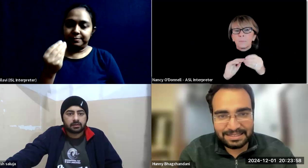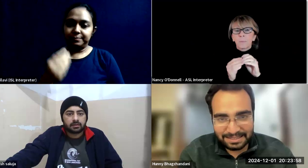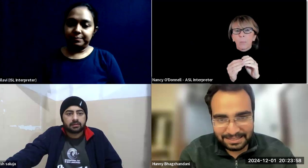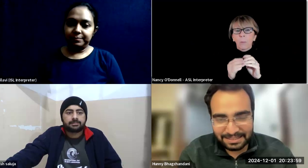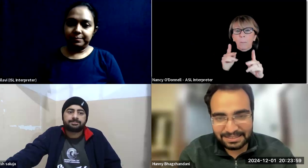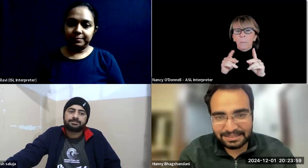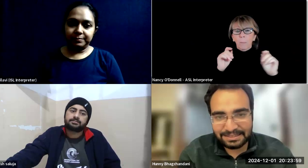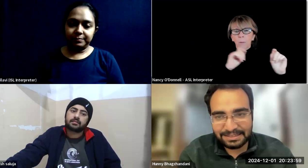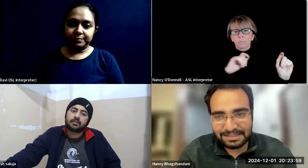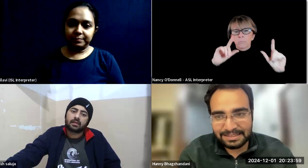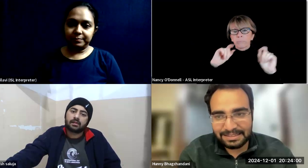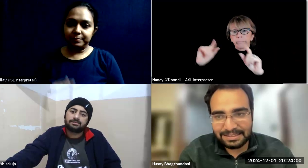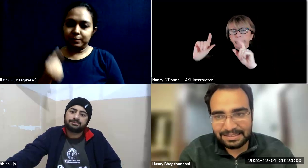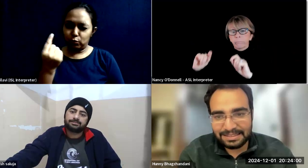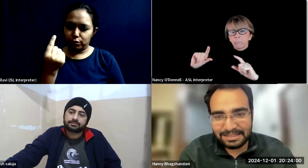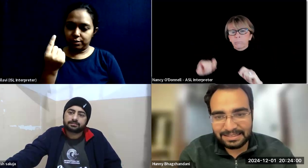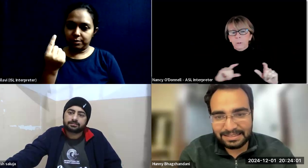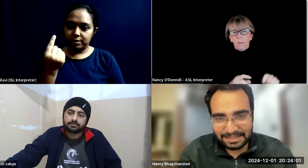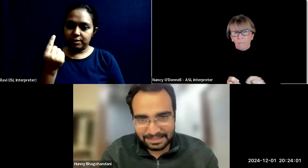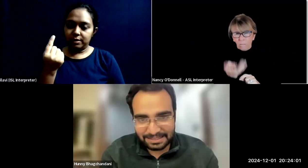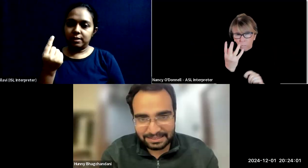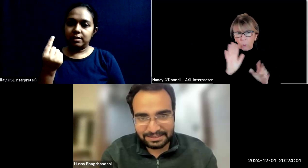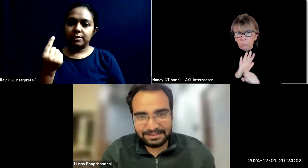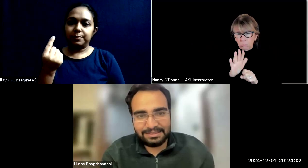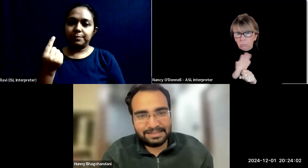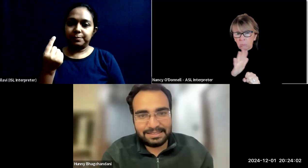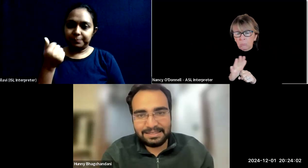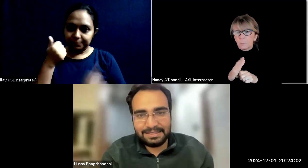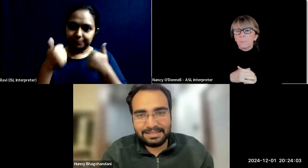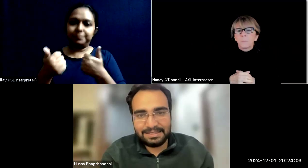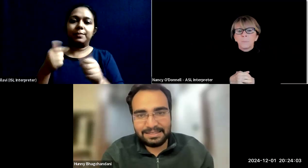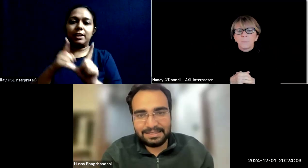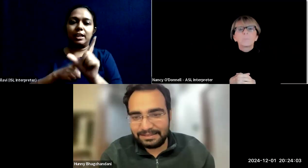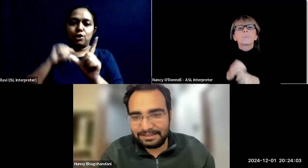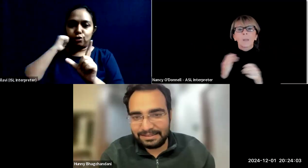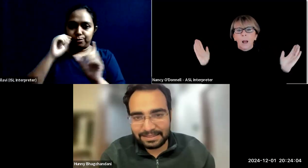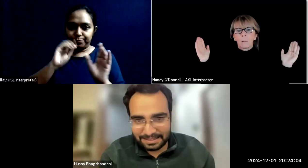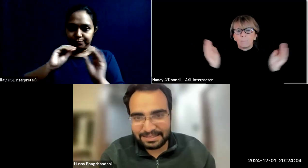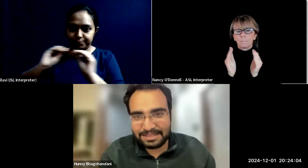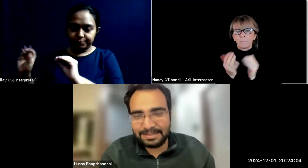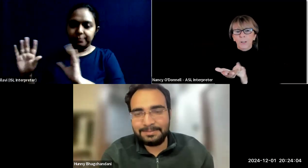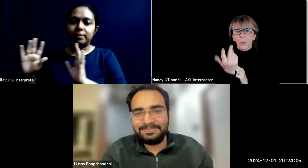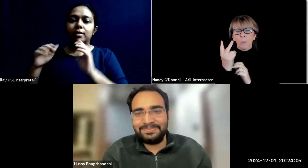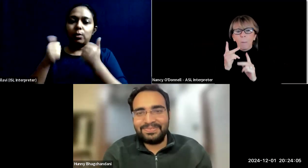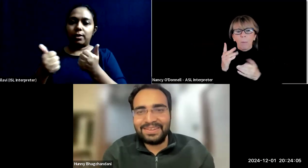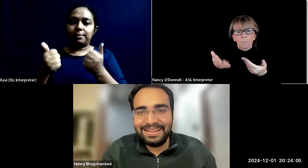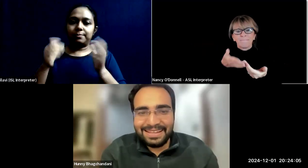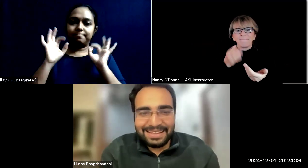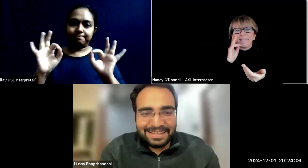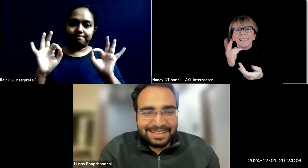Just a minute, okay? I'm removing the spotlight from Yash. All right.